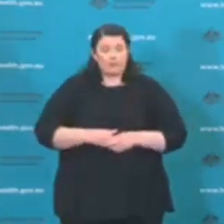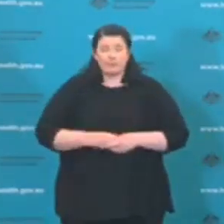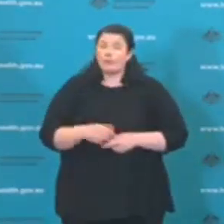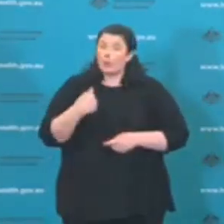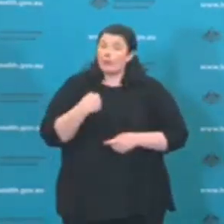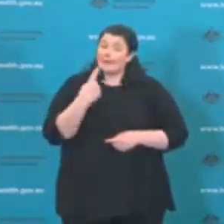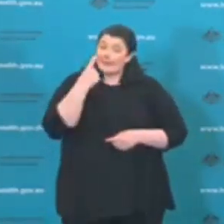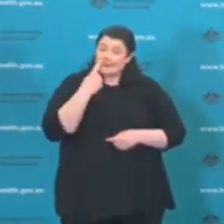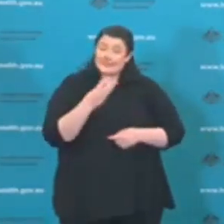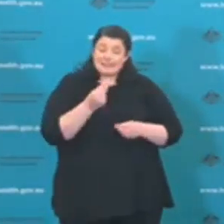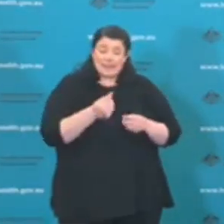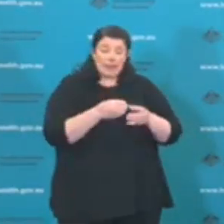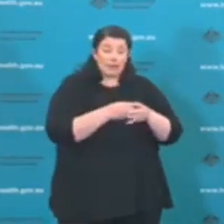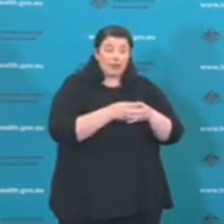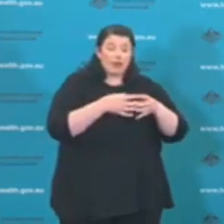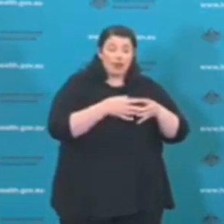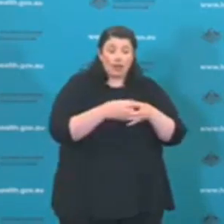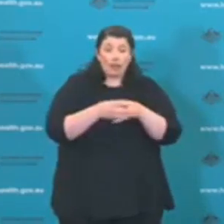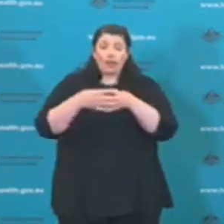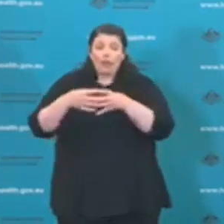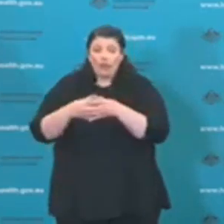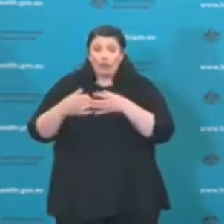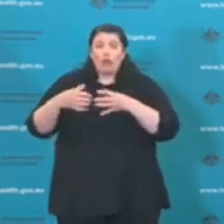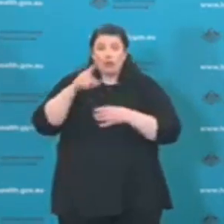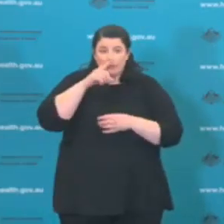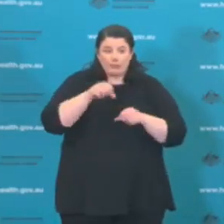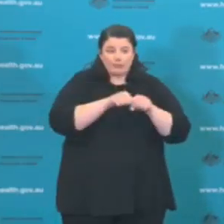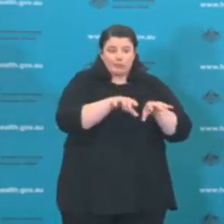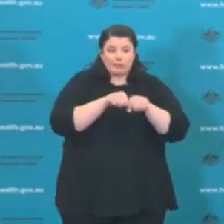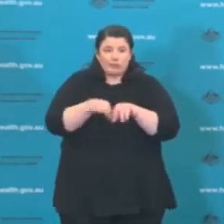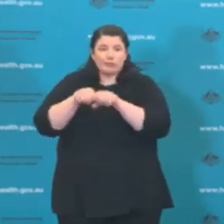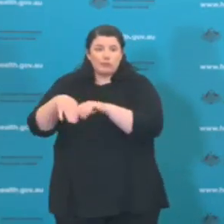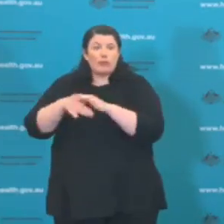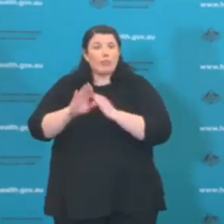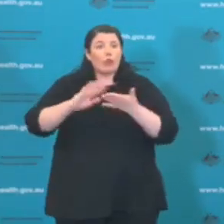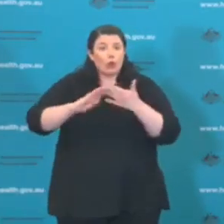seen that in Victoria and we do and did say, as we ease restrictions, we would